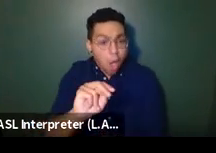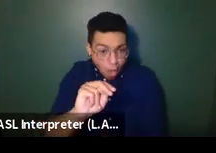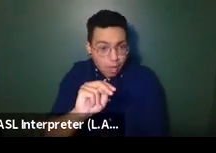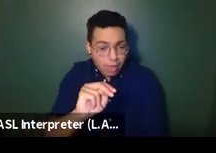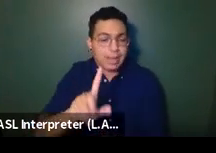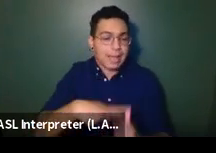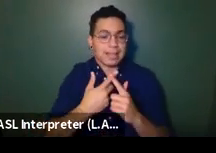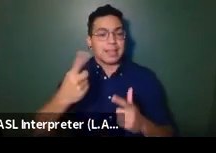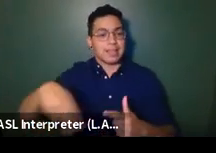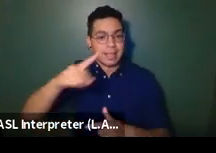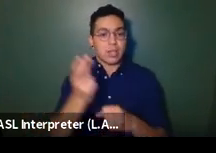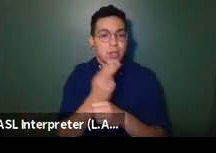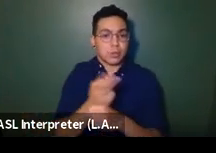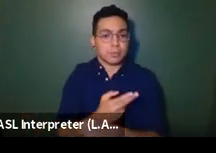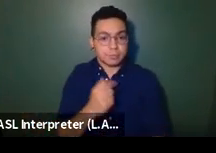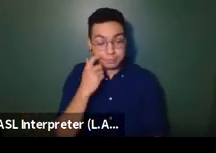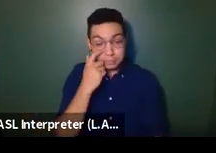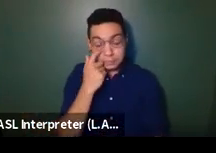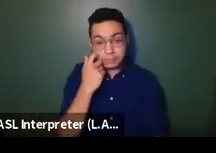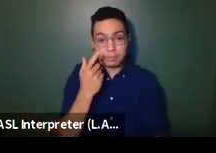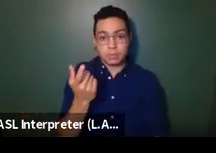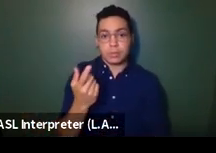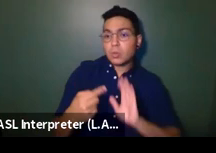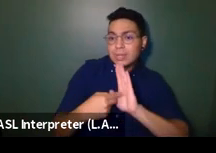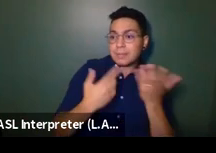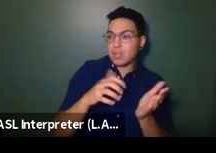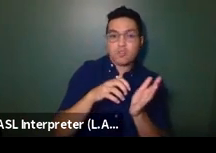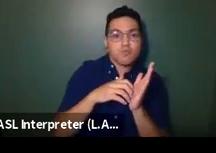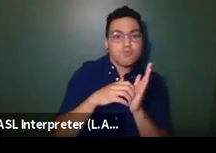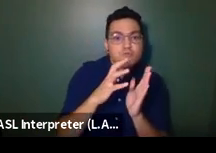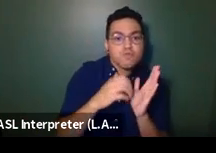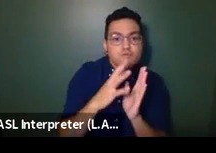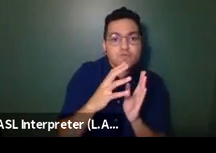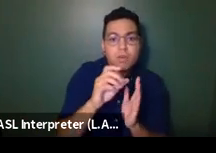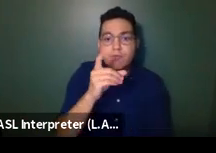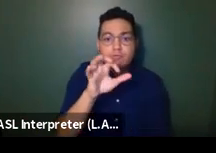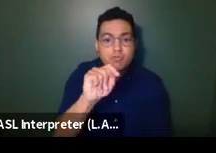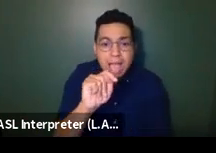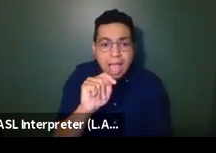ESD 112 --Kristina Wambold: And she thinking like rough drafts and I want them to submit their final copy and not the rough drafts.